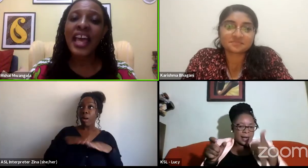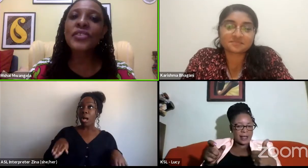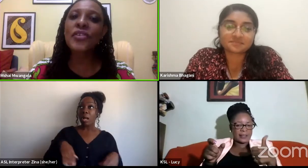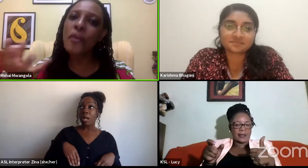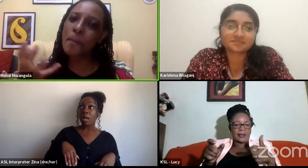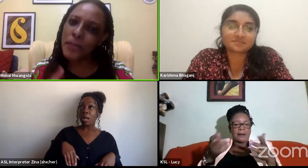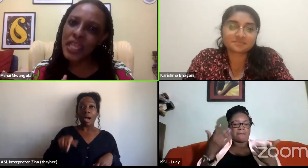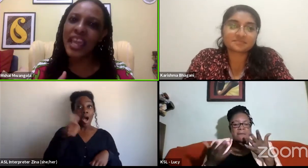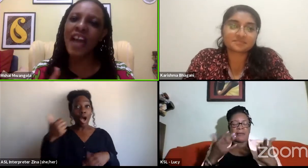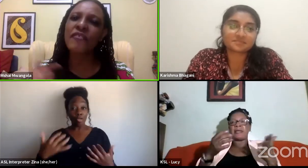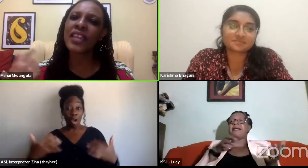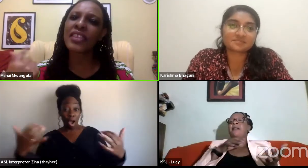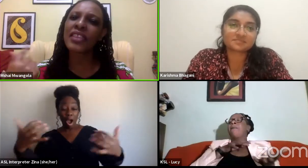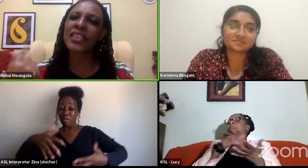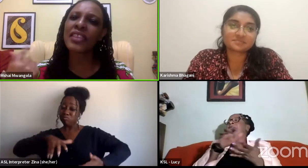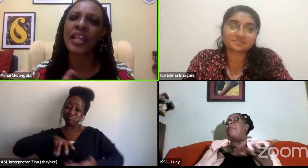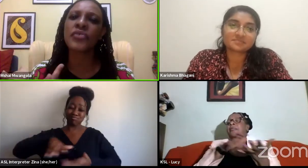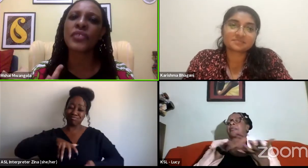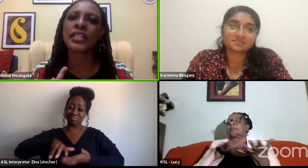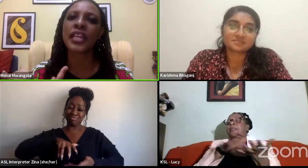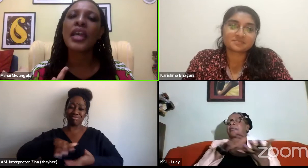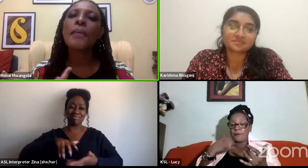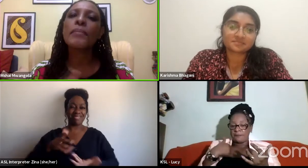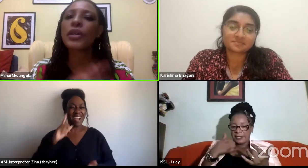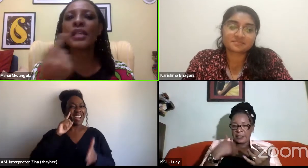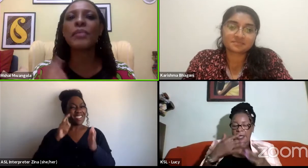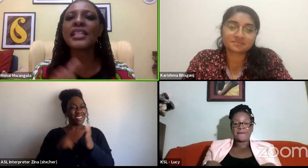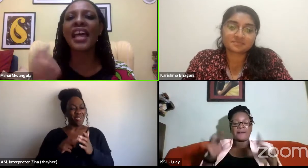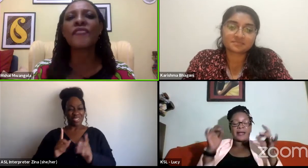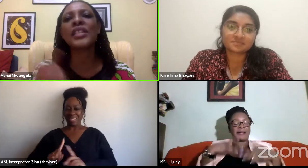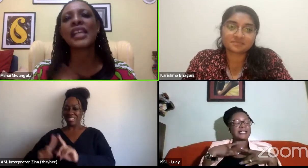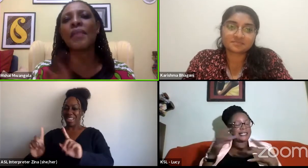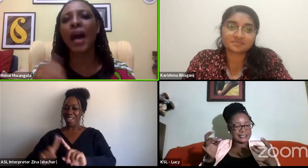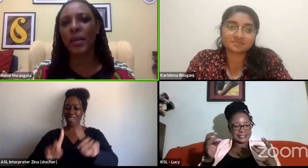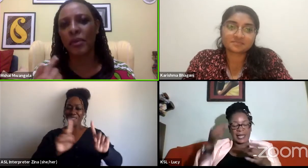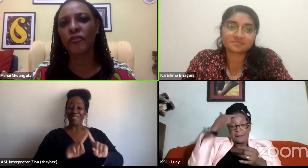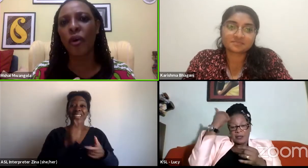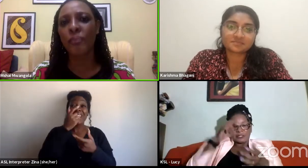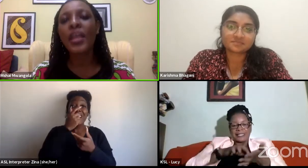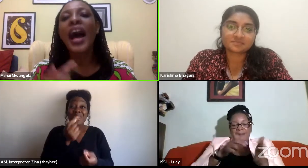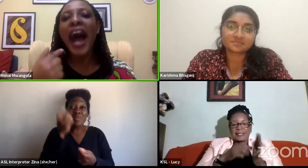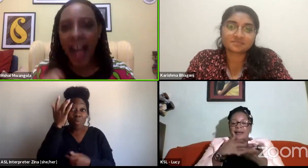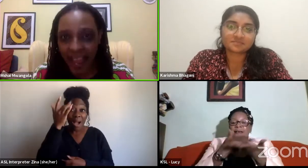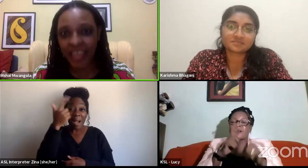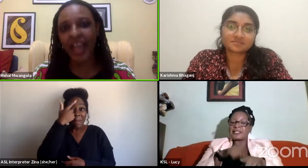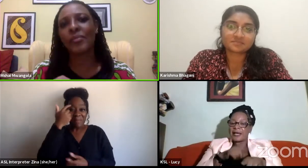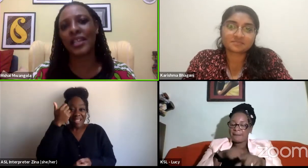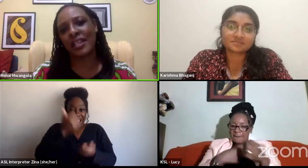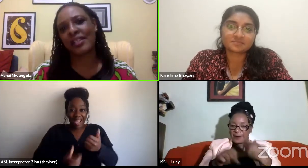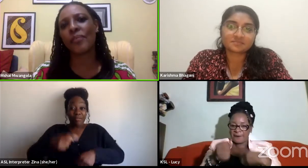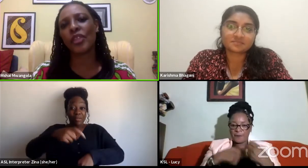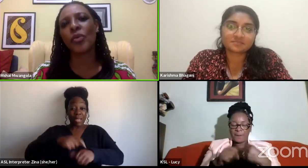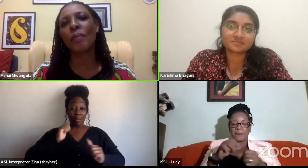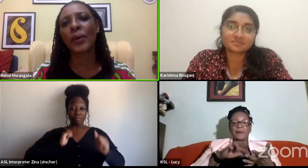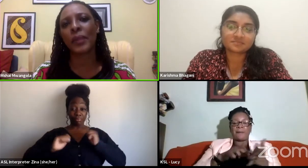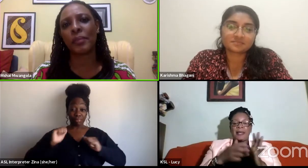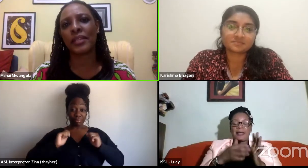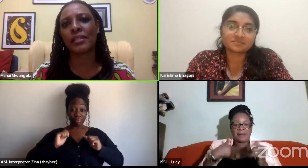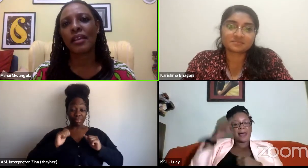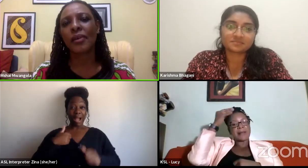And so for me, I find that really interesting because it means every time I perform, I am learning something new about the piece